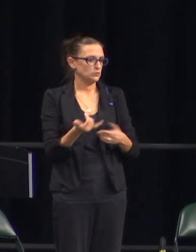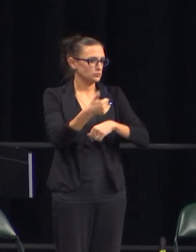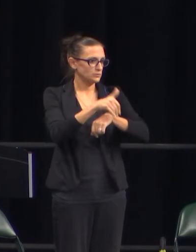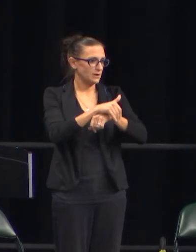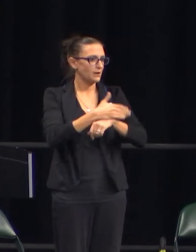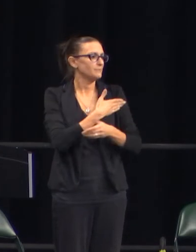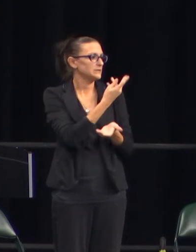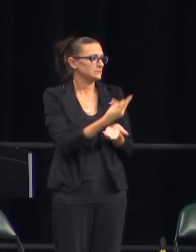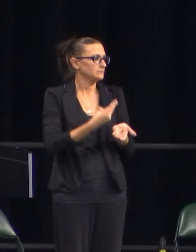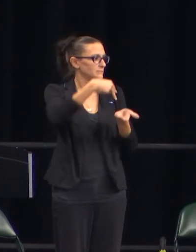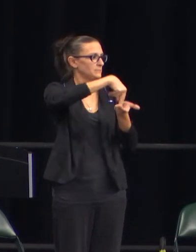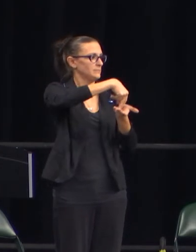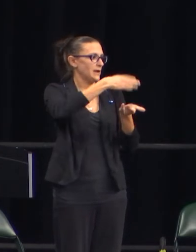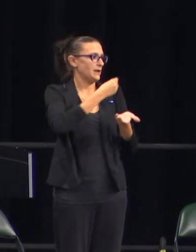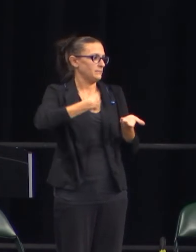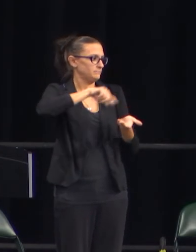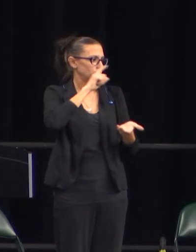Please stand and be recognized.